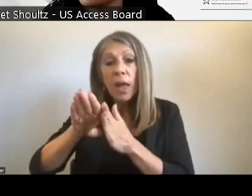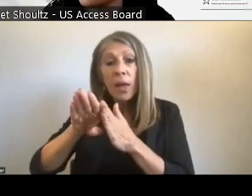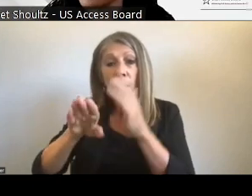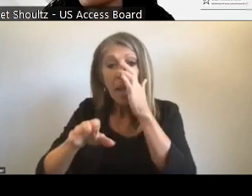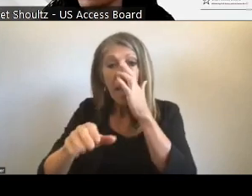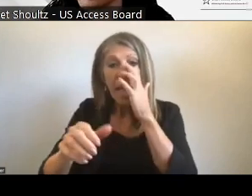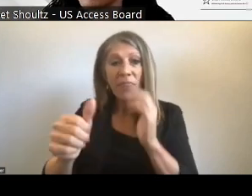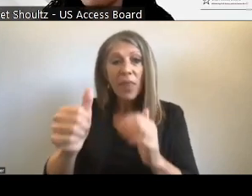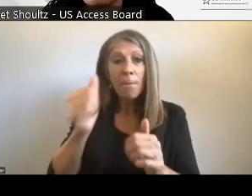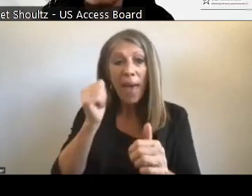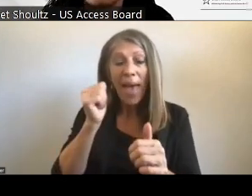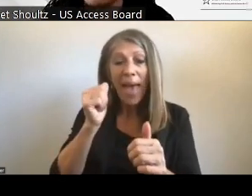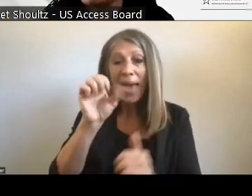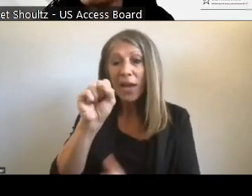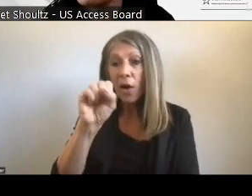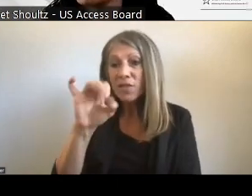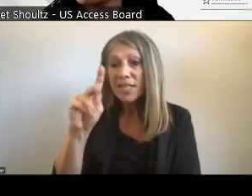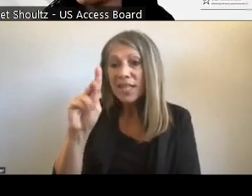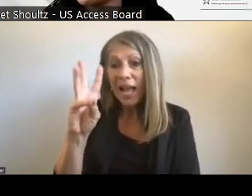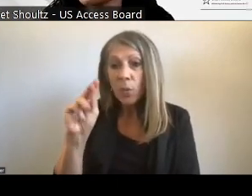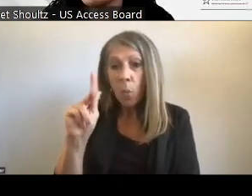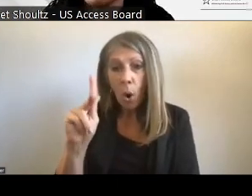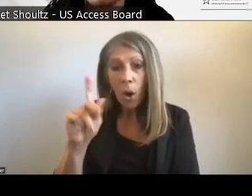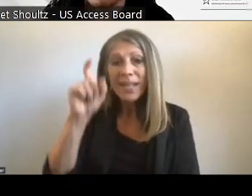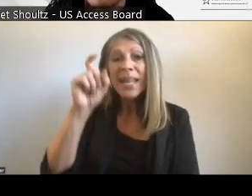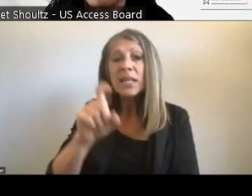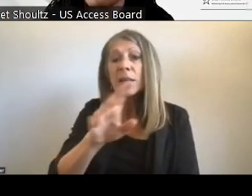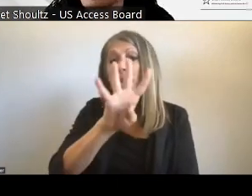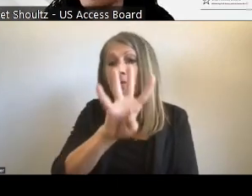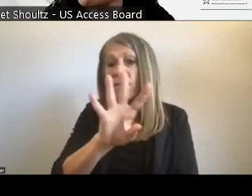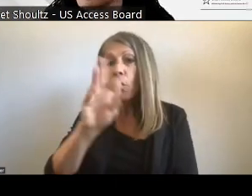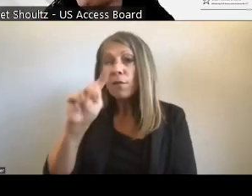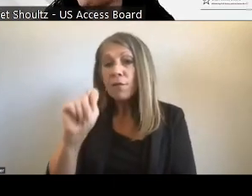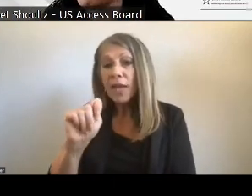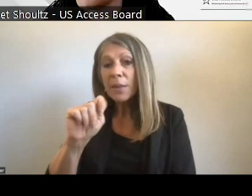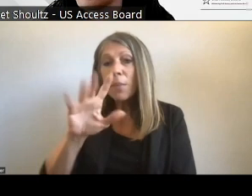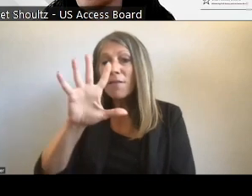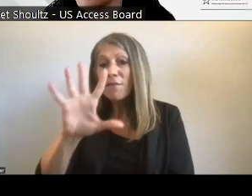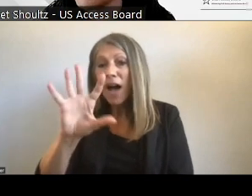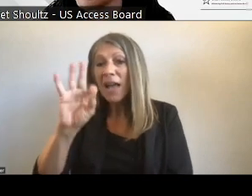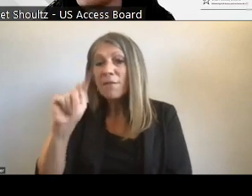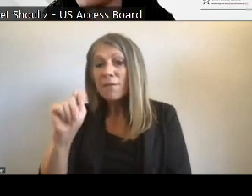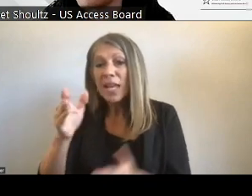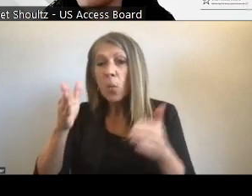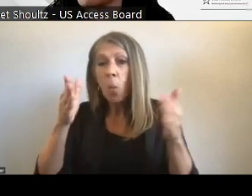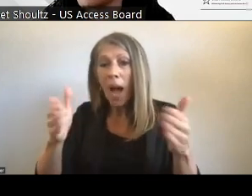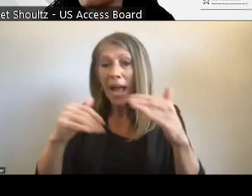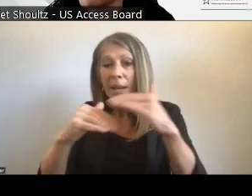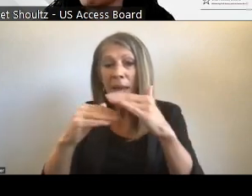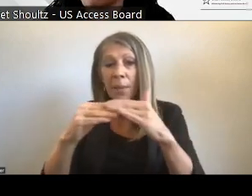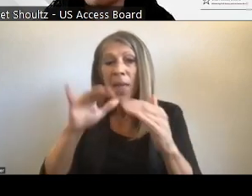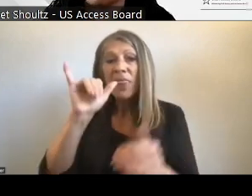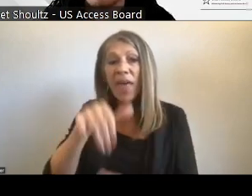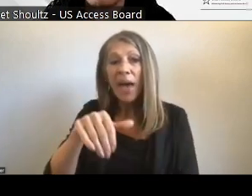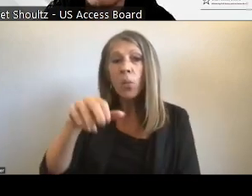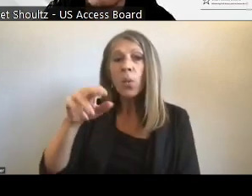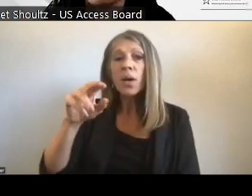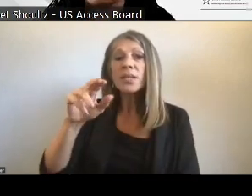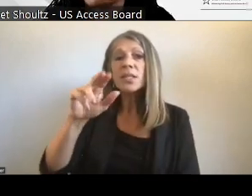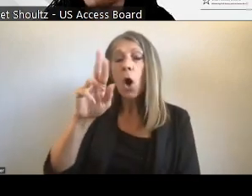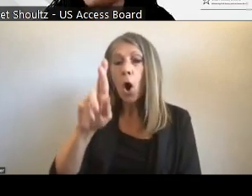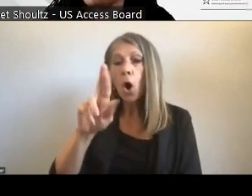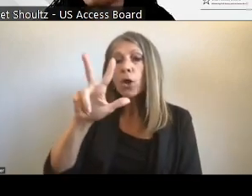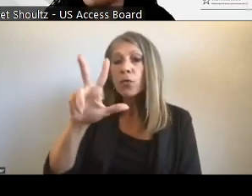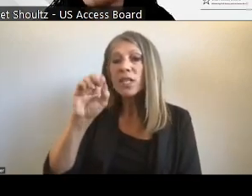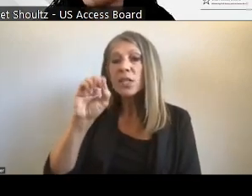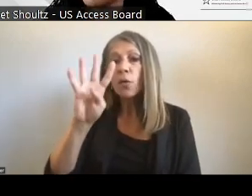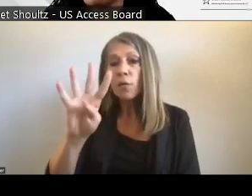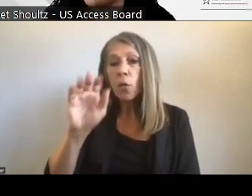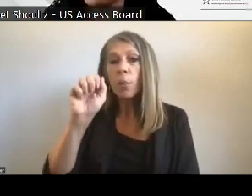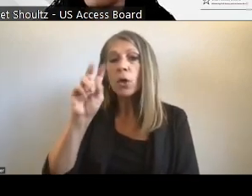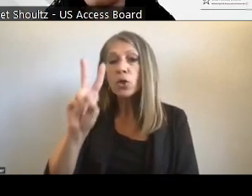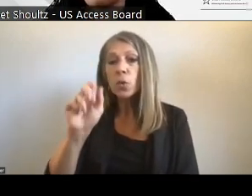back of sidewalk, needed to be four feet by five feet wide minimum and that was at NPRM R304.2..